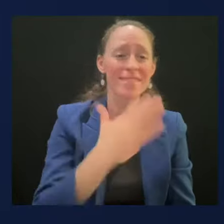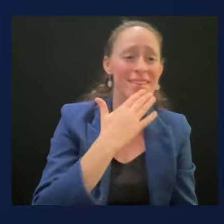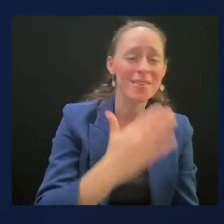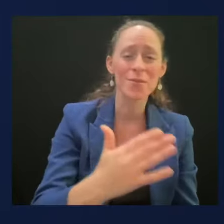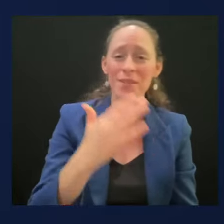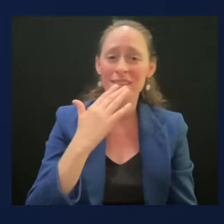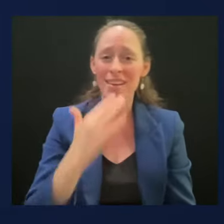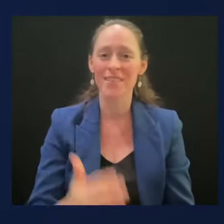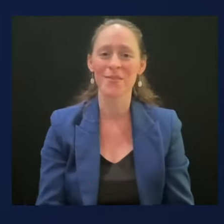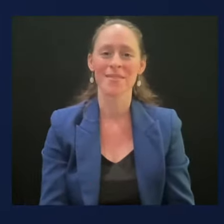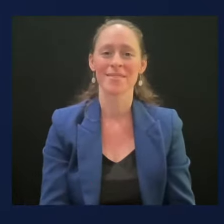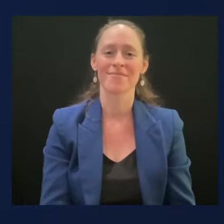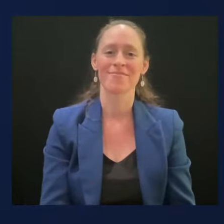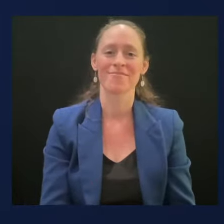Thank you, thank you, thank you. Please.